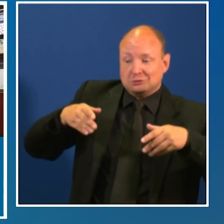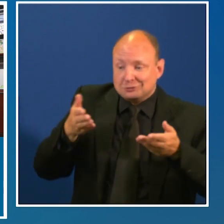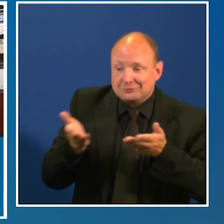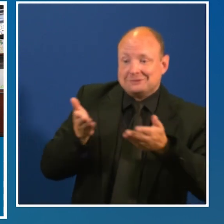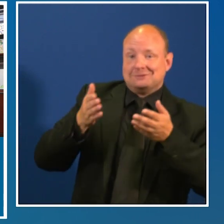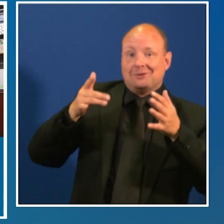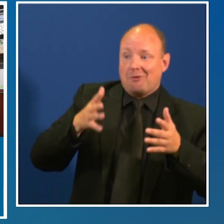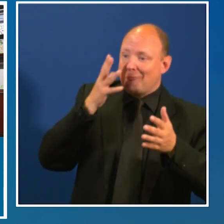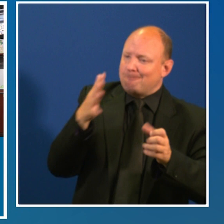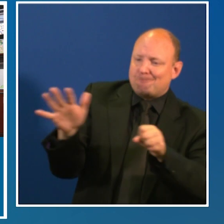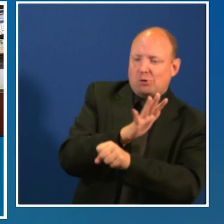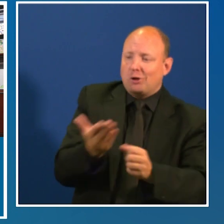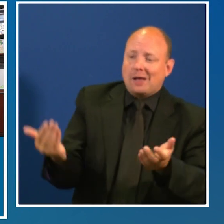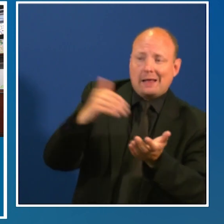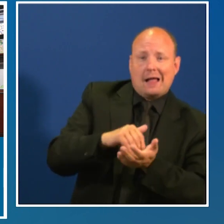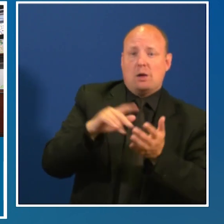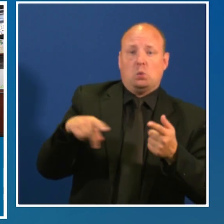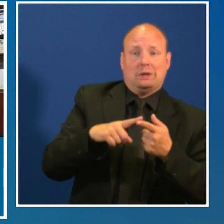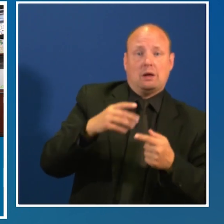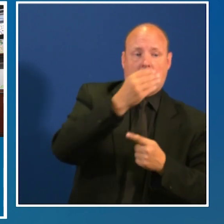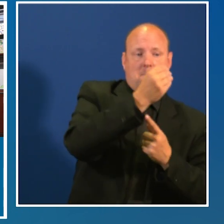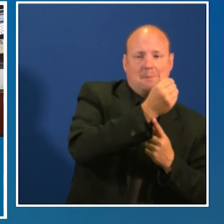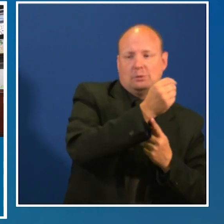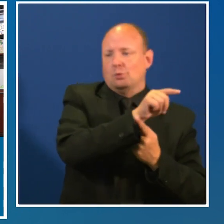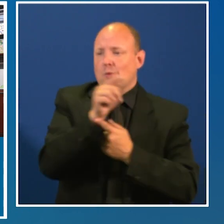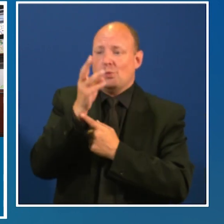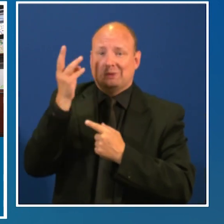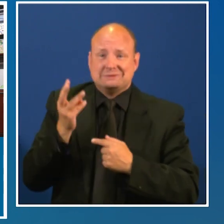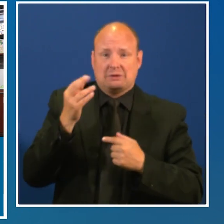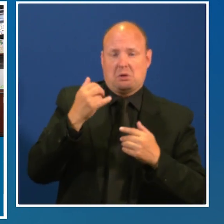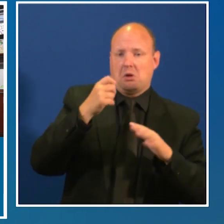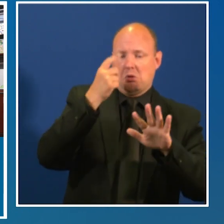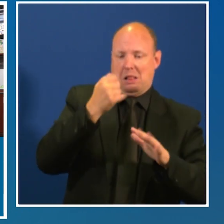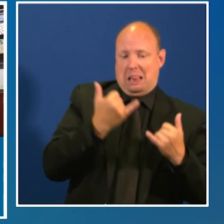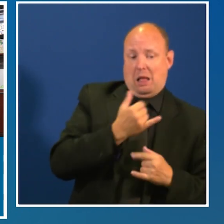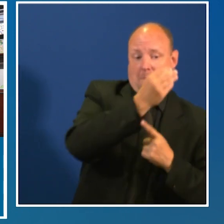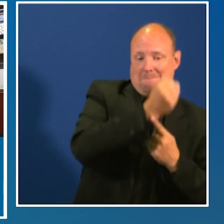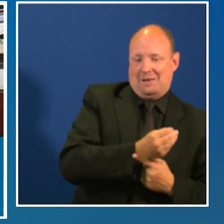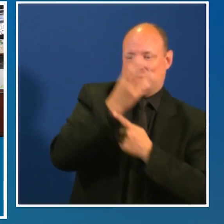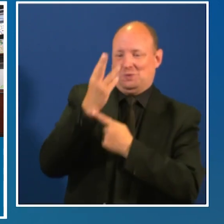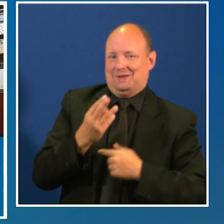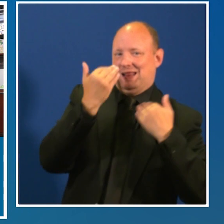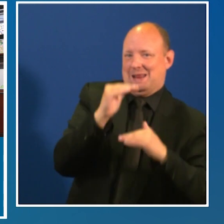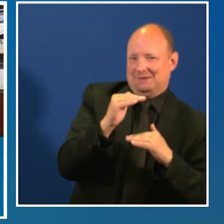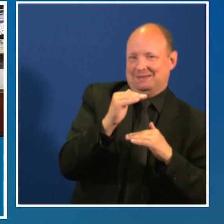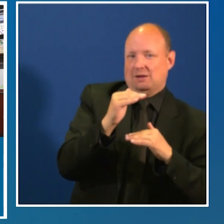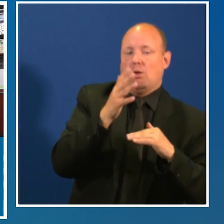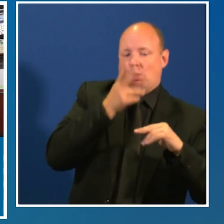Wednesdays. These hours will ramp up through the summer and fall months and return to a full five days a week.